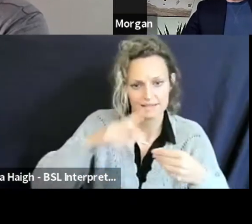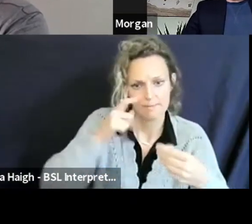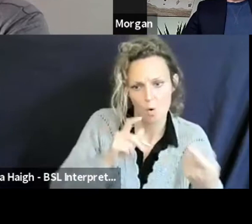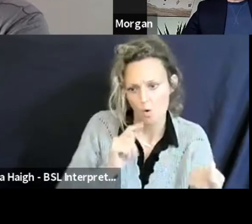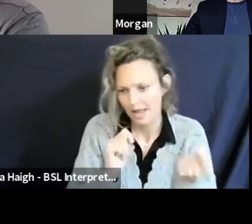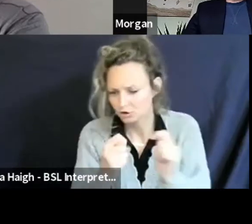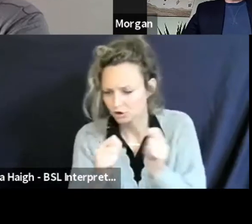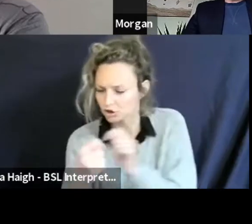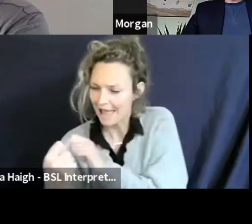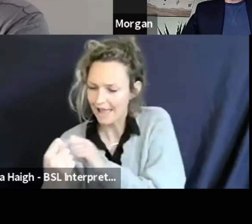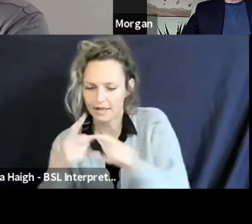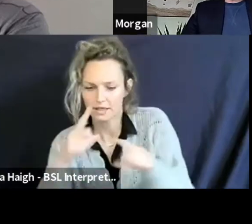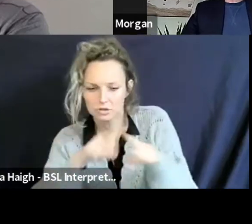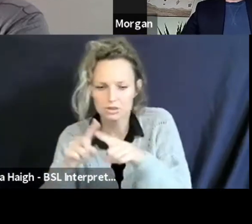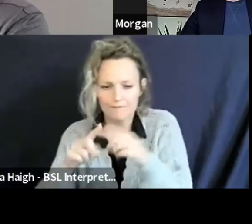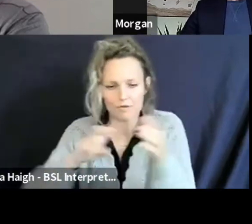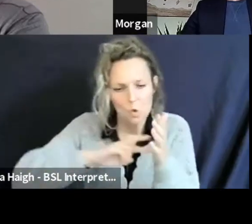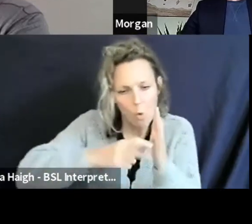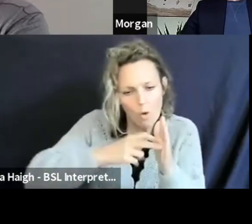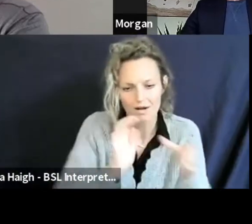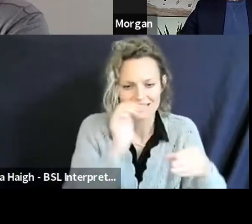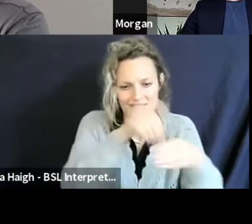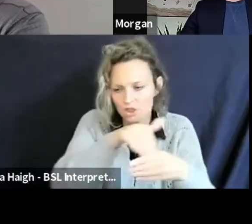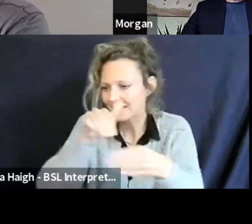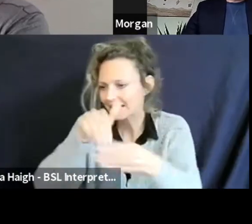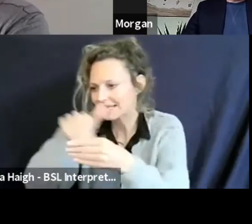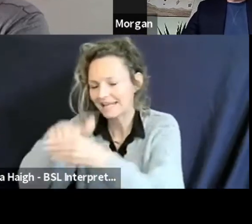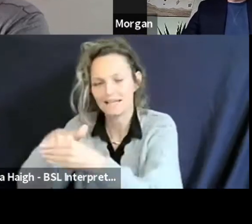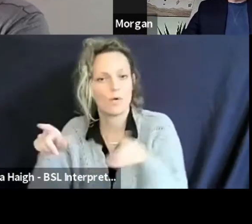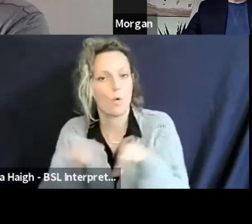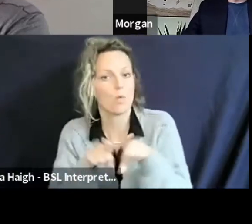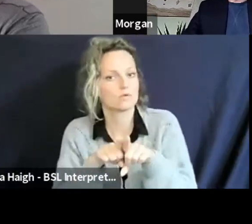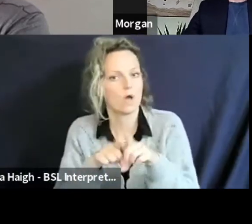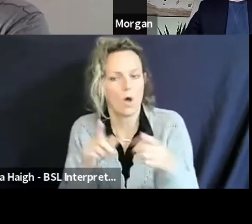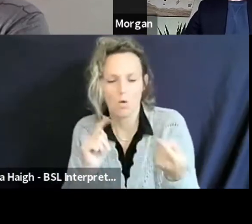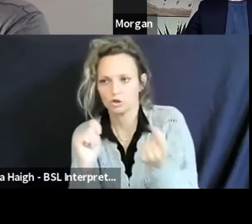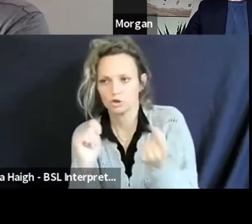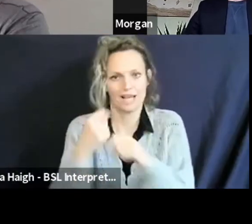In that we offer a significant amount of support and development opportunities to be able to flip